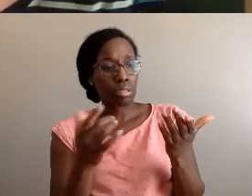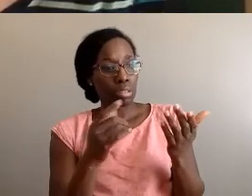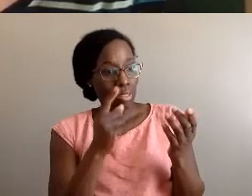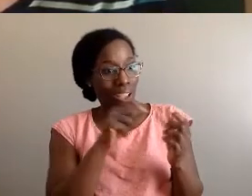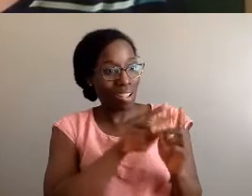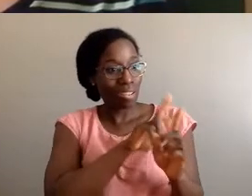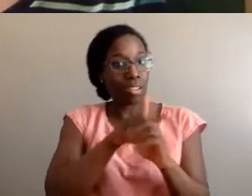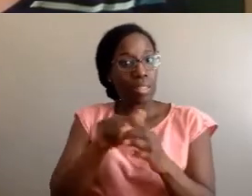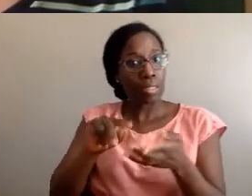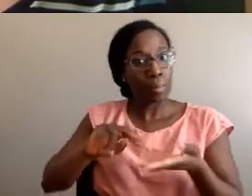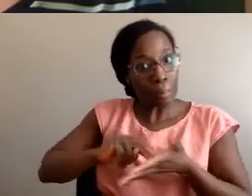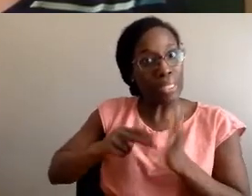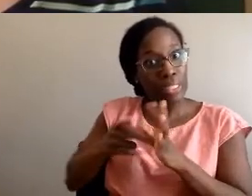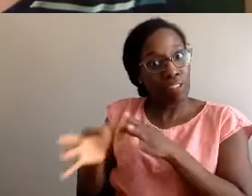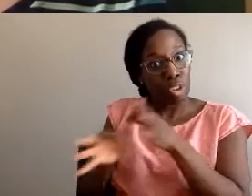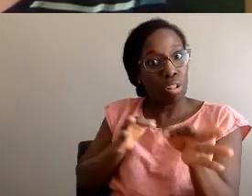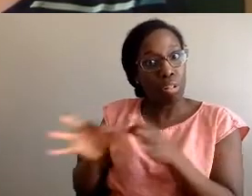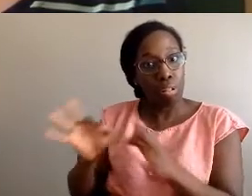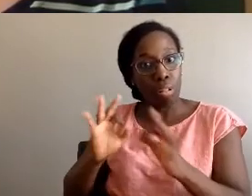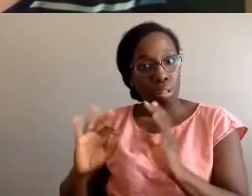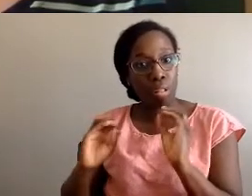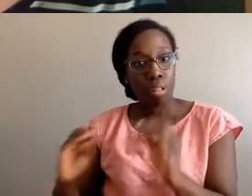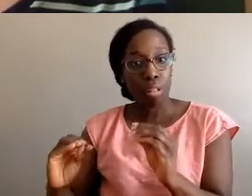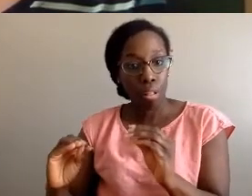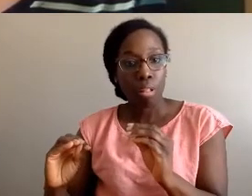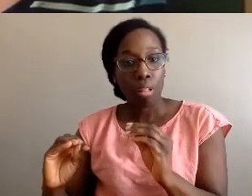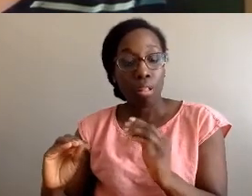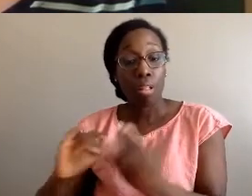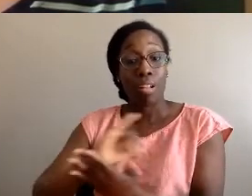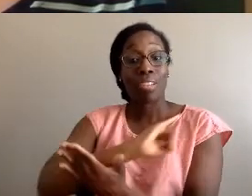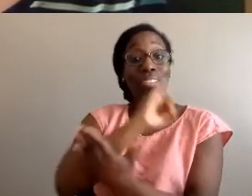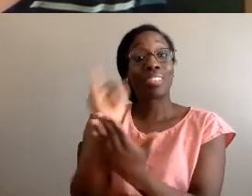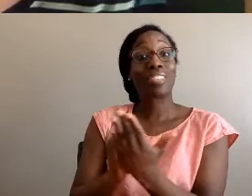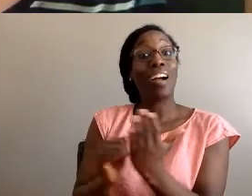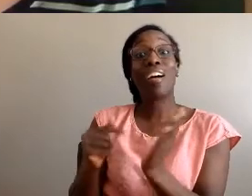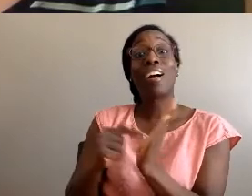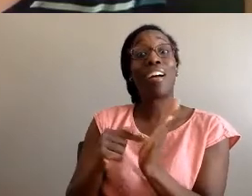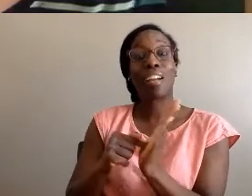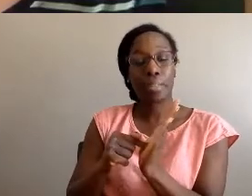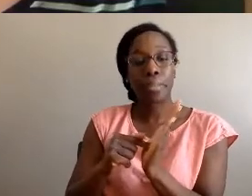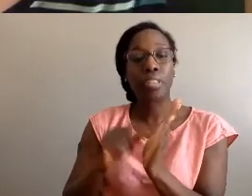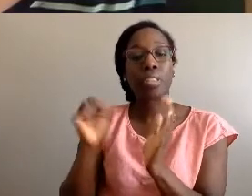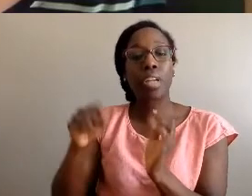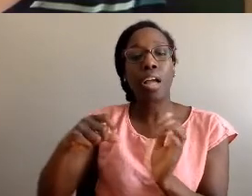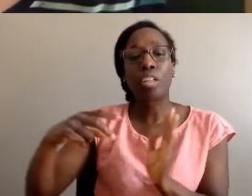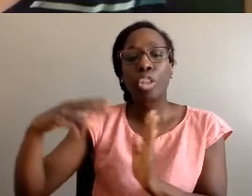Designing: the active process of engaging with the resources the learning. For example listening,